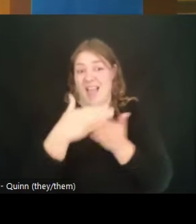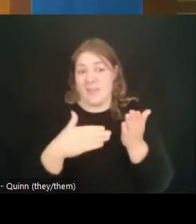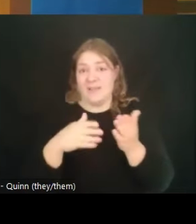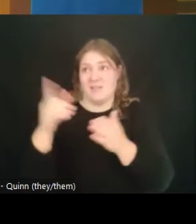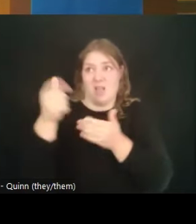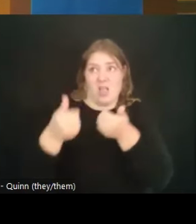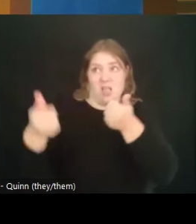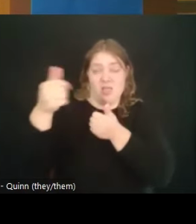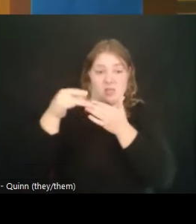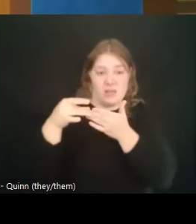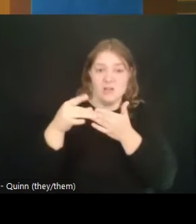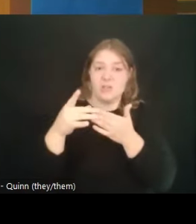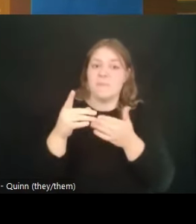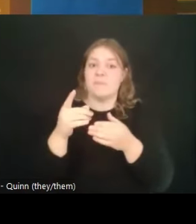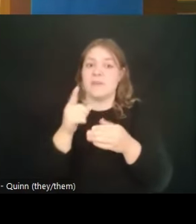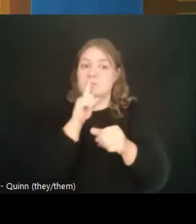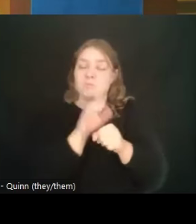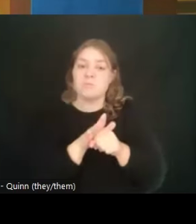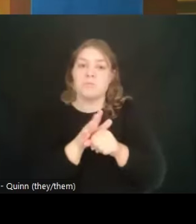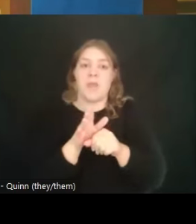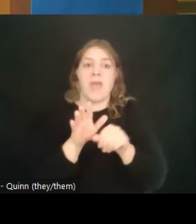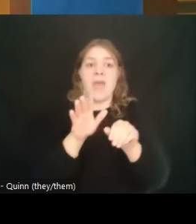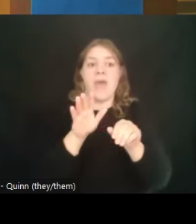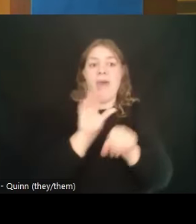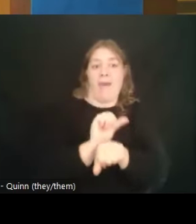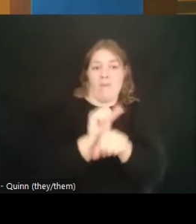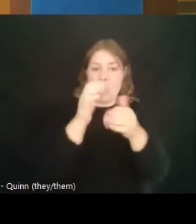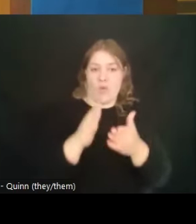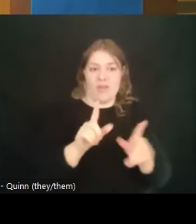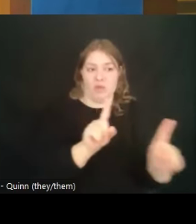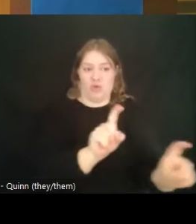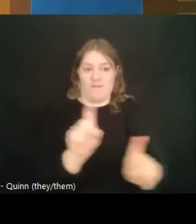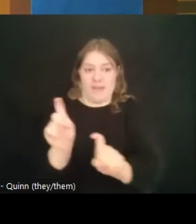we're doing a lot of employee surveys and feedback and really taking that feedback